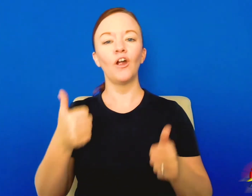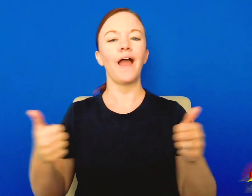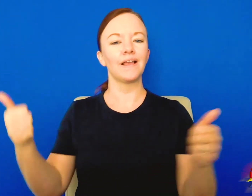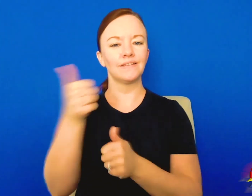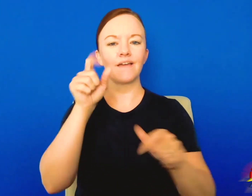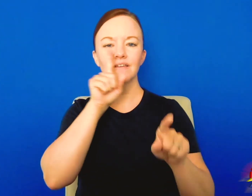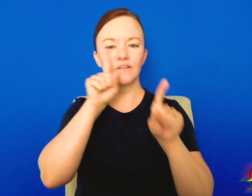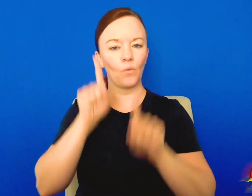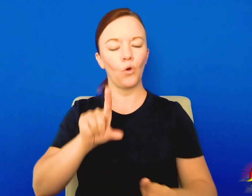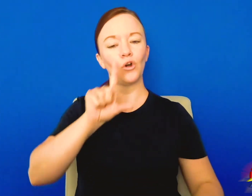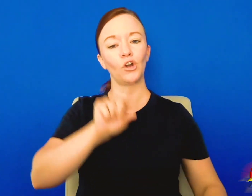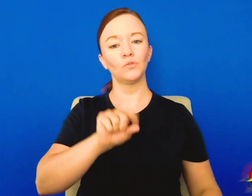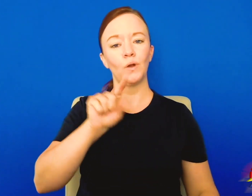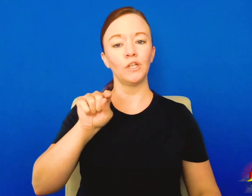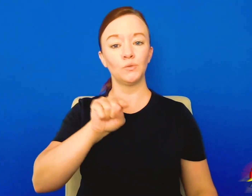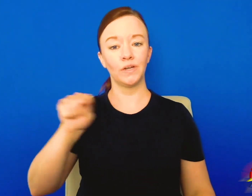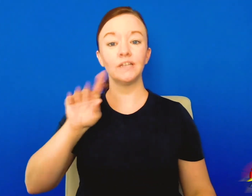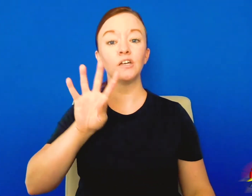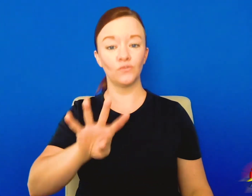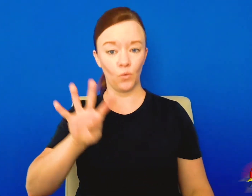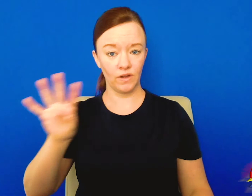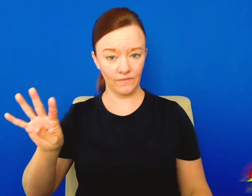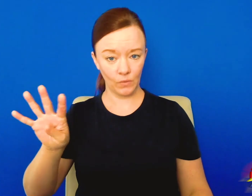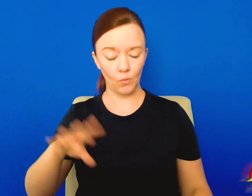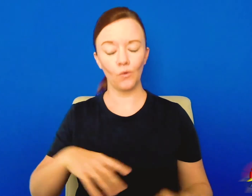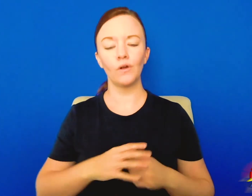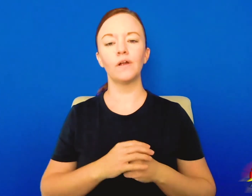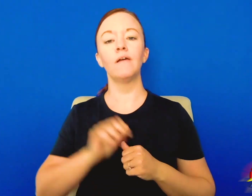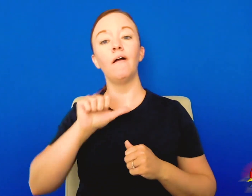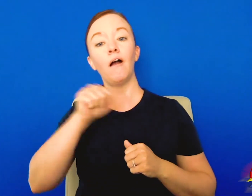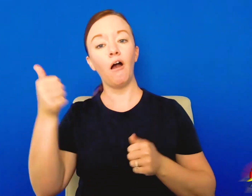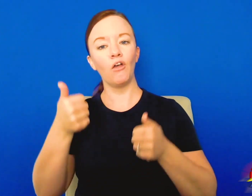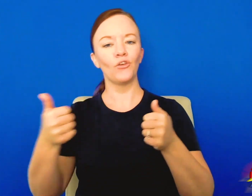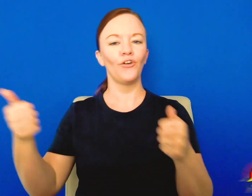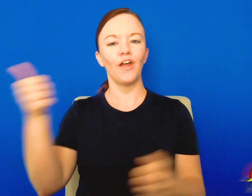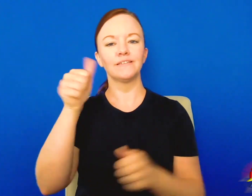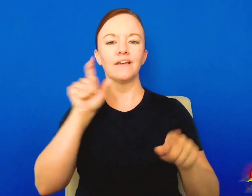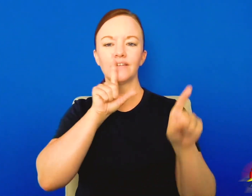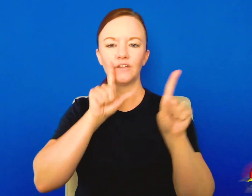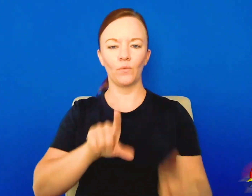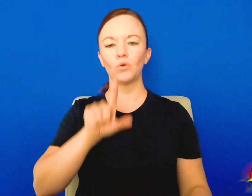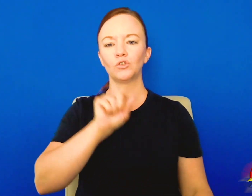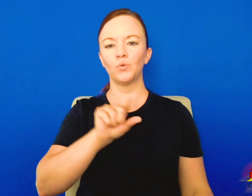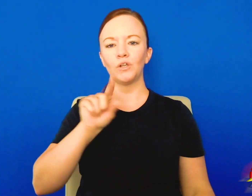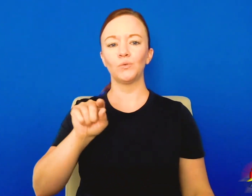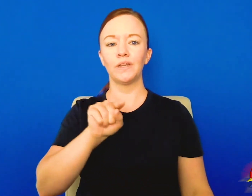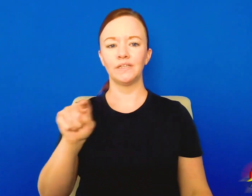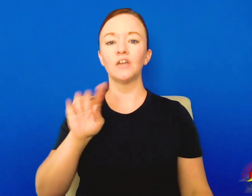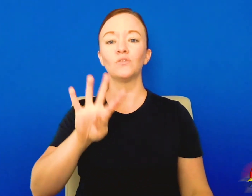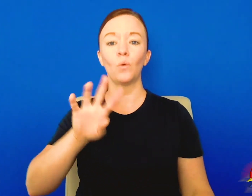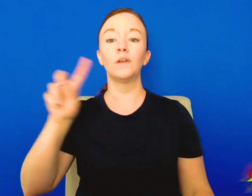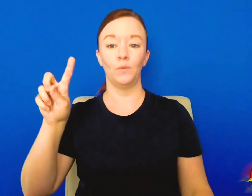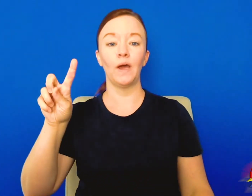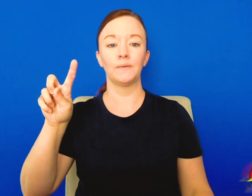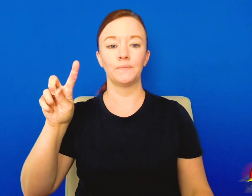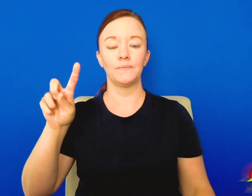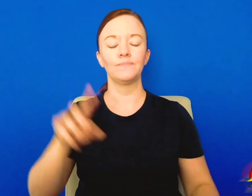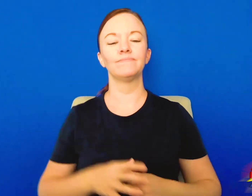EXECUTIVE ORDER 2020-44 AND EXECUTIVE ORDER 2020-41.